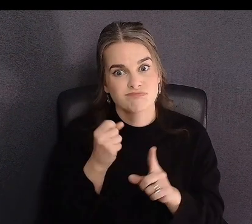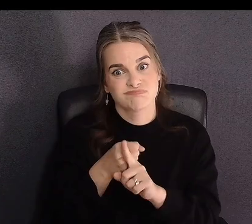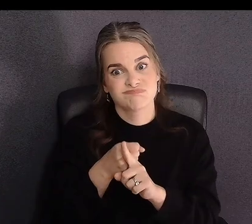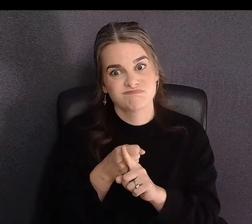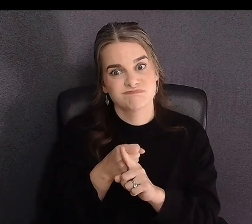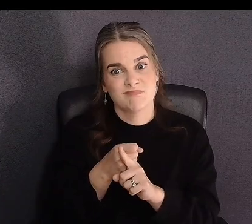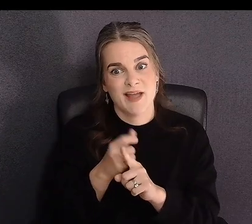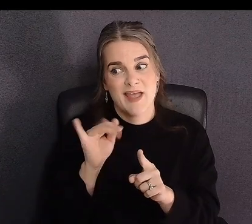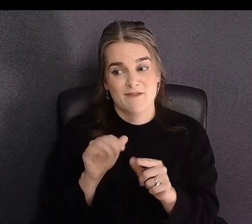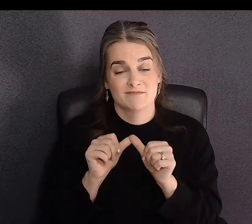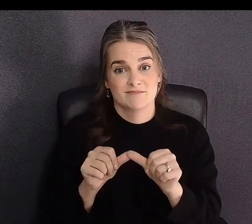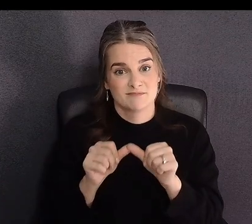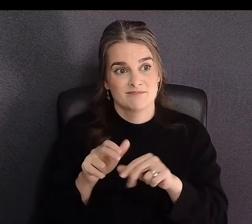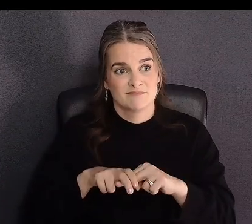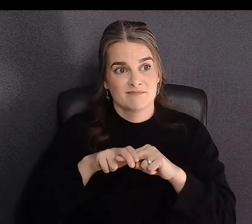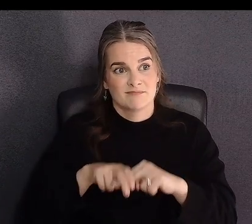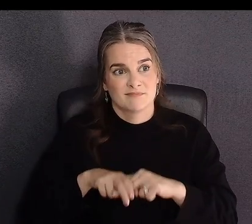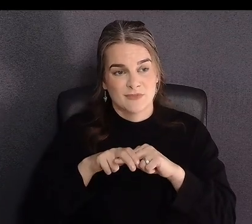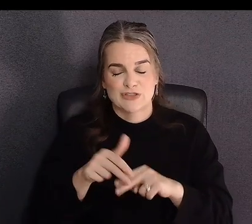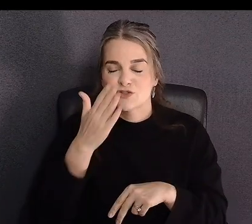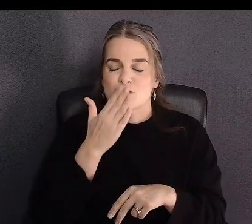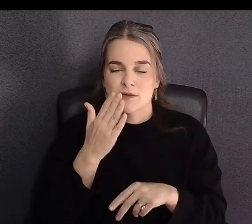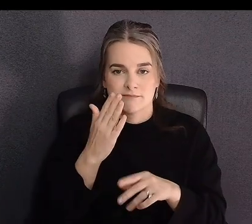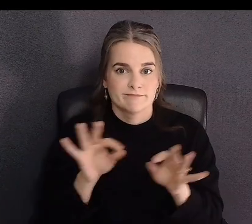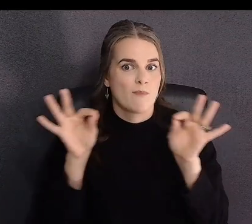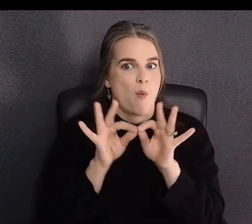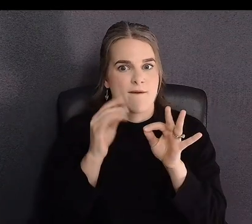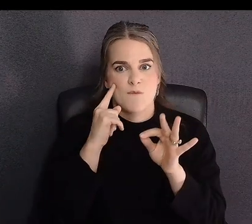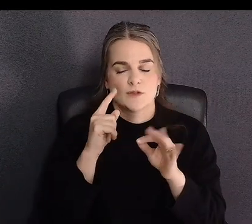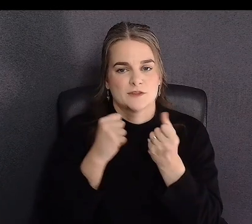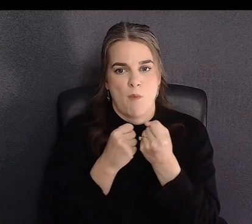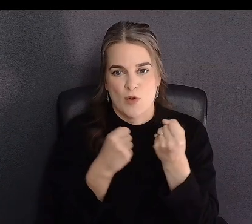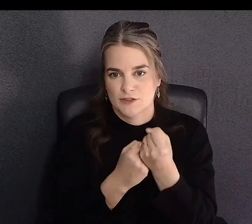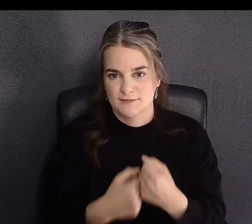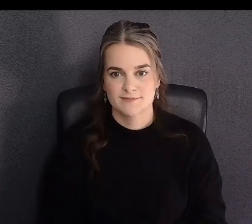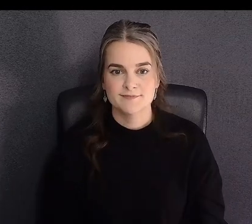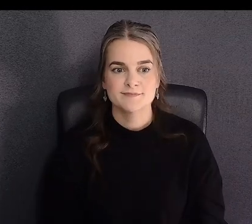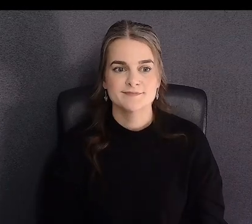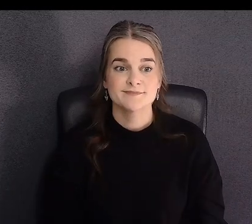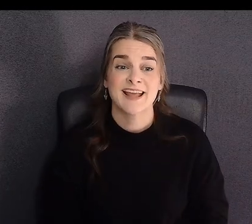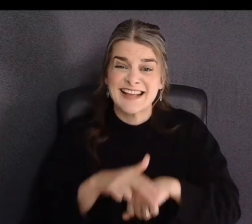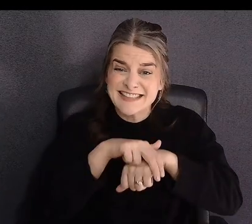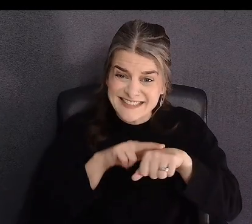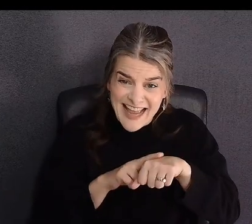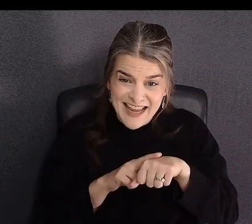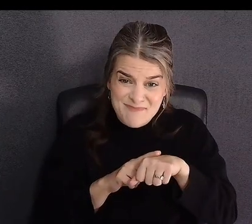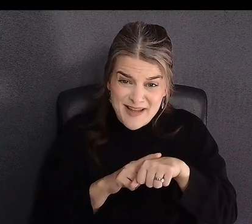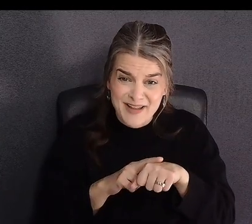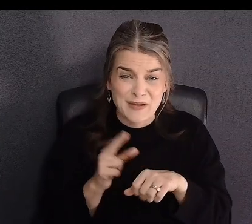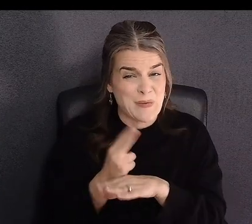It's just important to have good supports. Again, tape is something that we use for everything and anything,